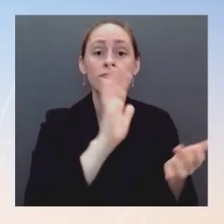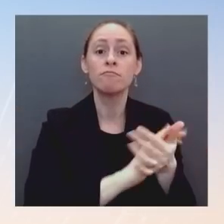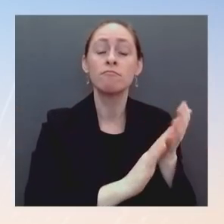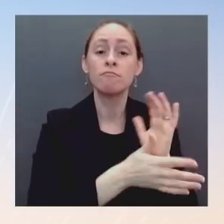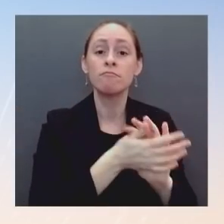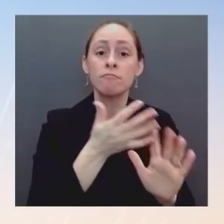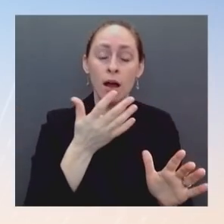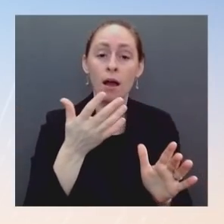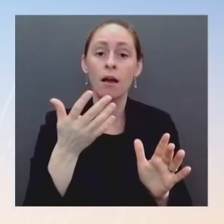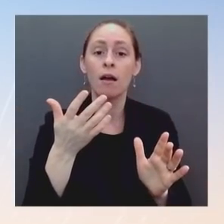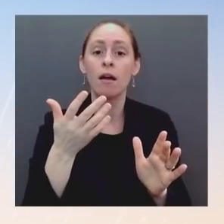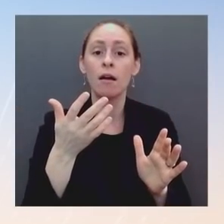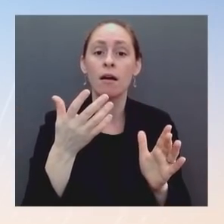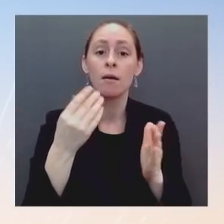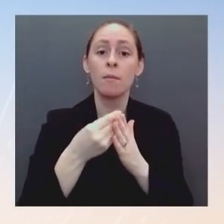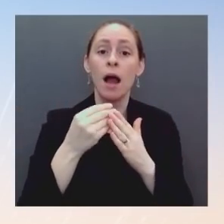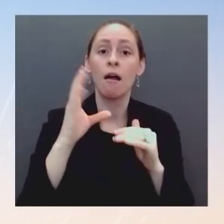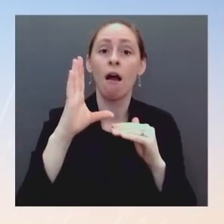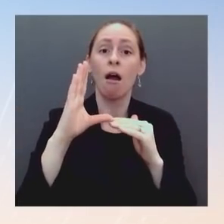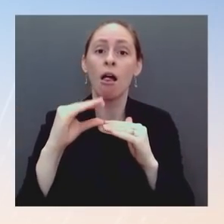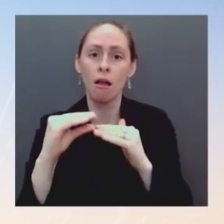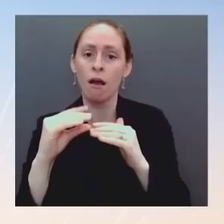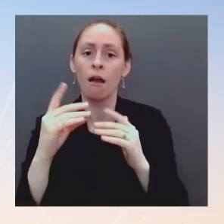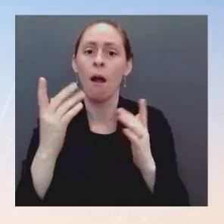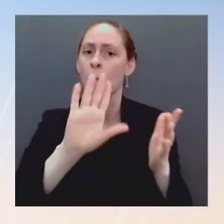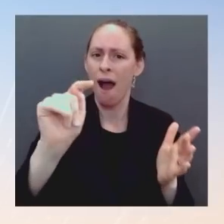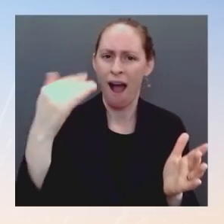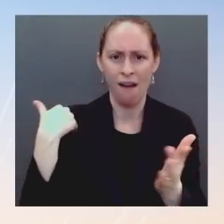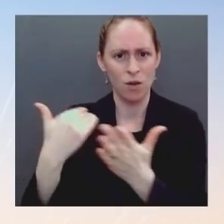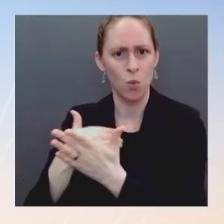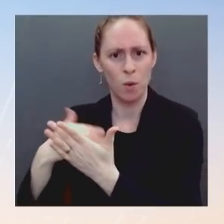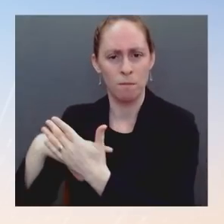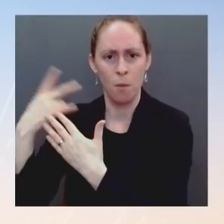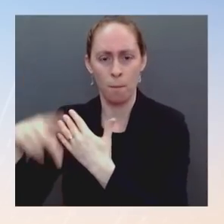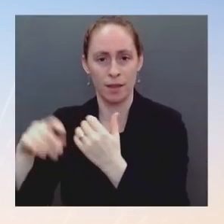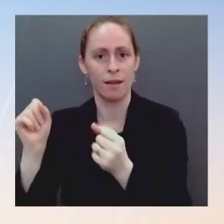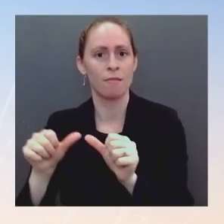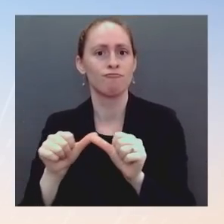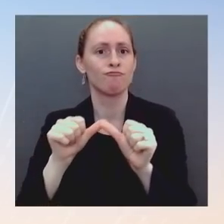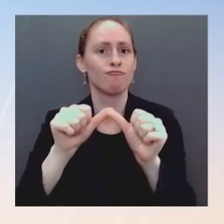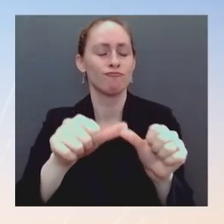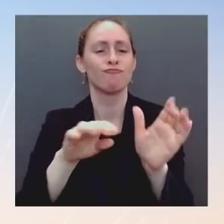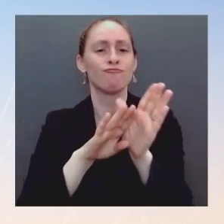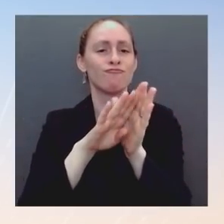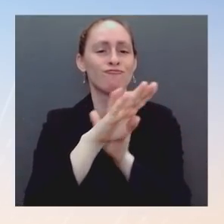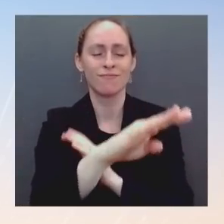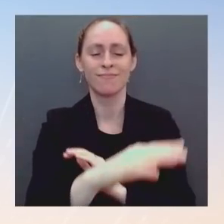One of the picks, Sarah Bloom Raskin, is the wife of Representative Jamie Raskin, as you know. And it's been a while since I've gotten to see you,